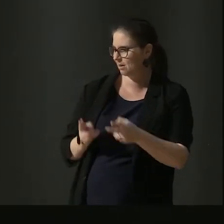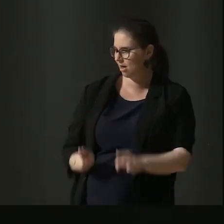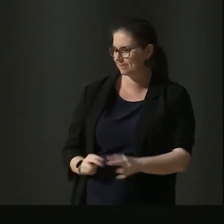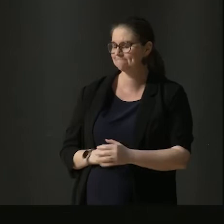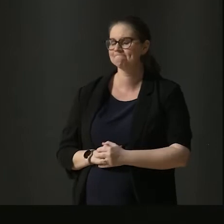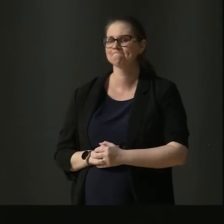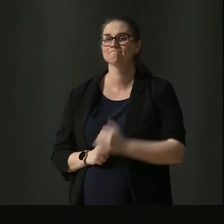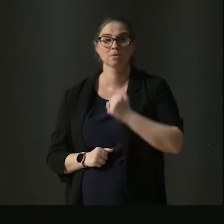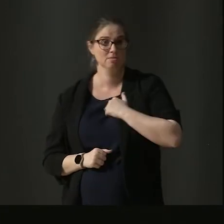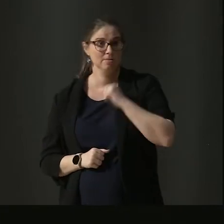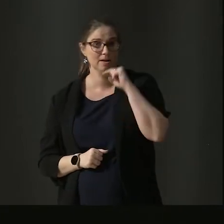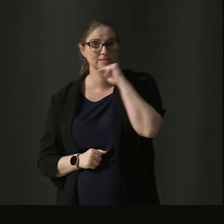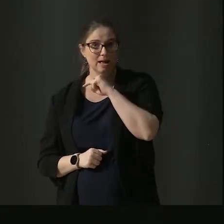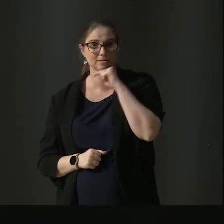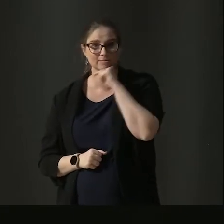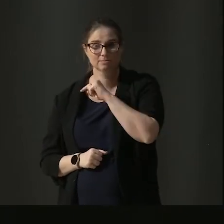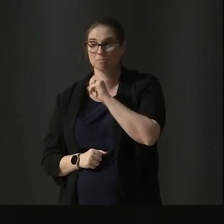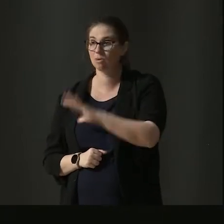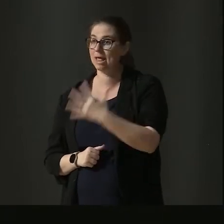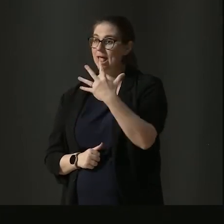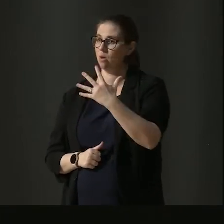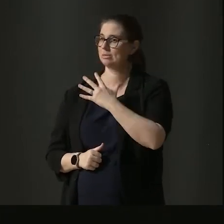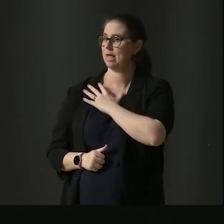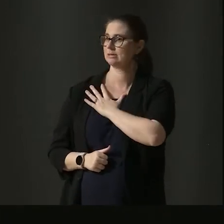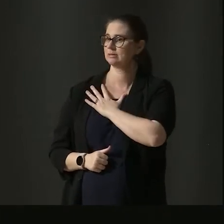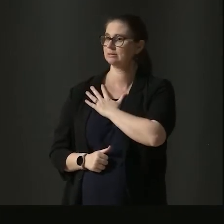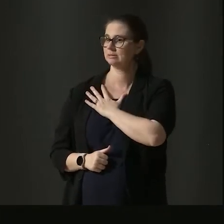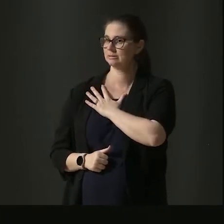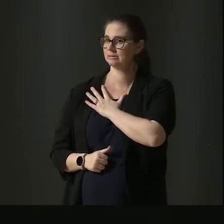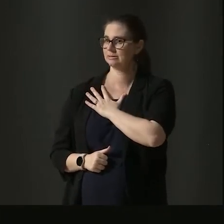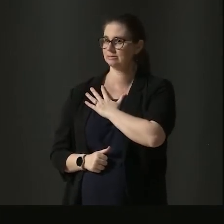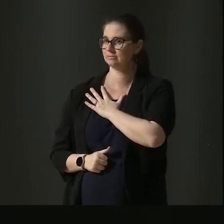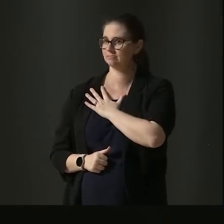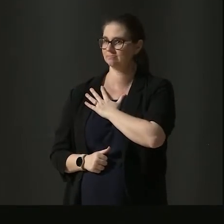My son put his hand on his heart. He let out a natural cry.